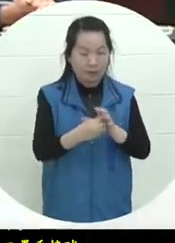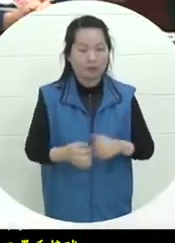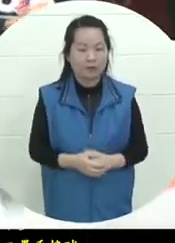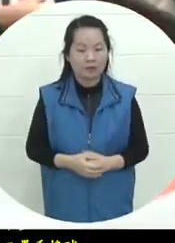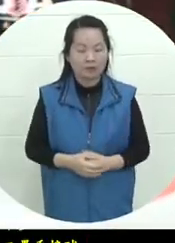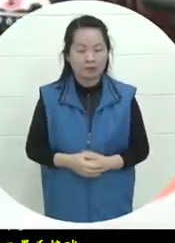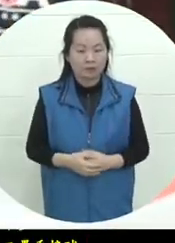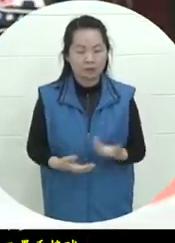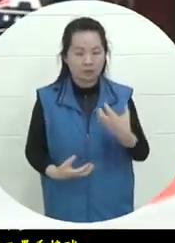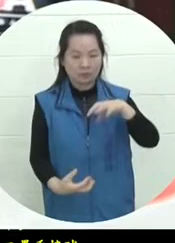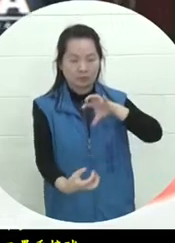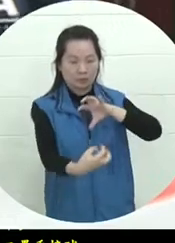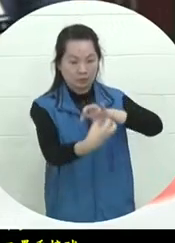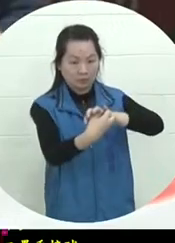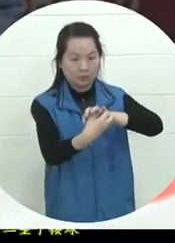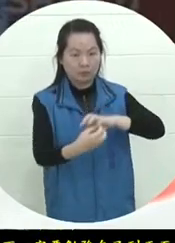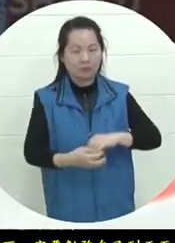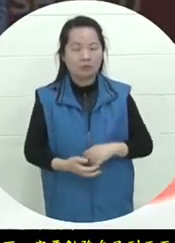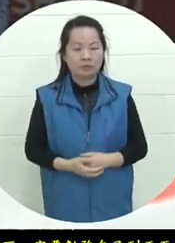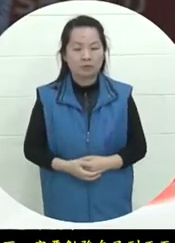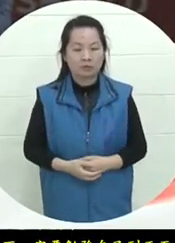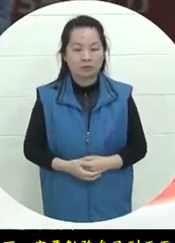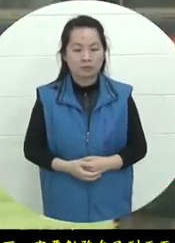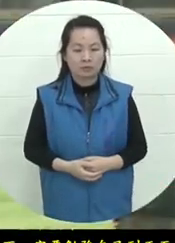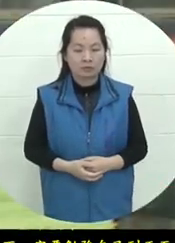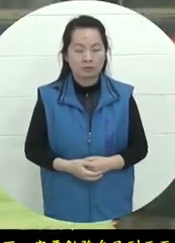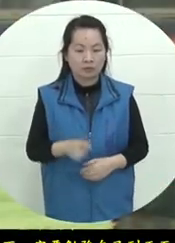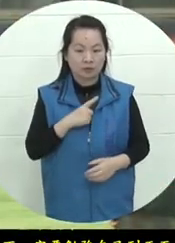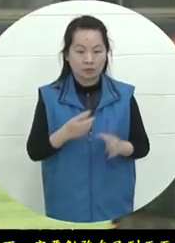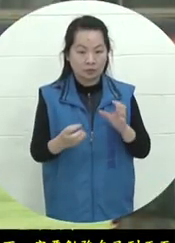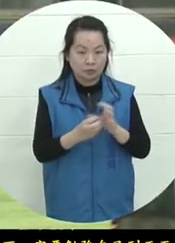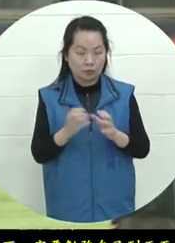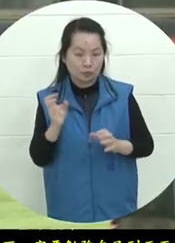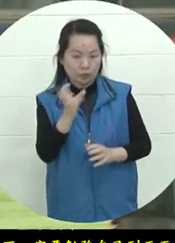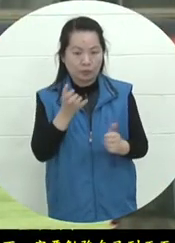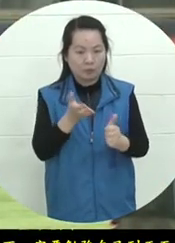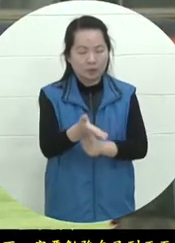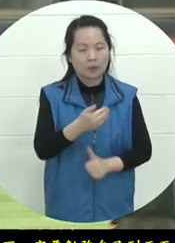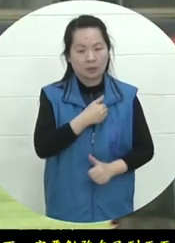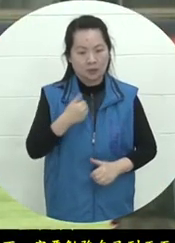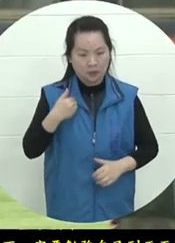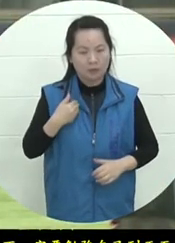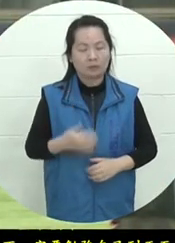will allow you to control the exit point. It would be better.